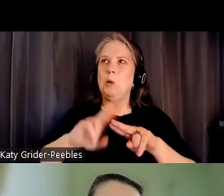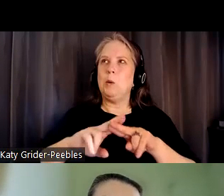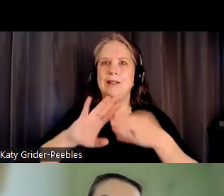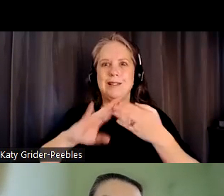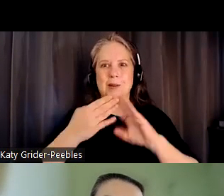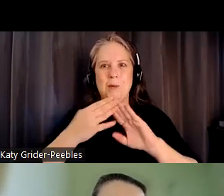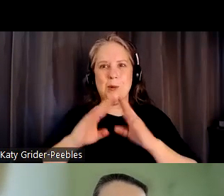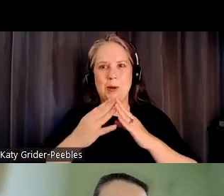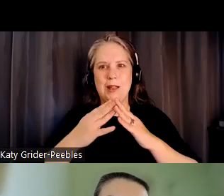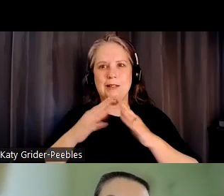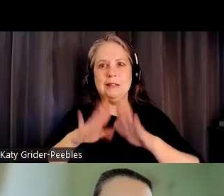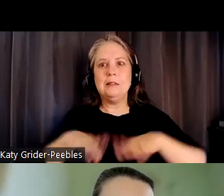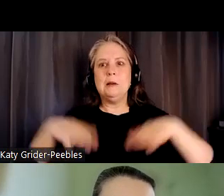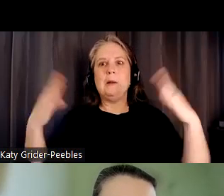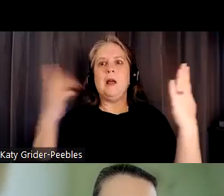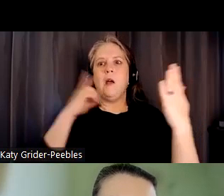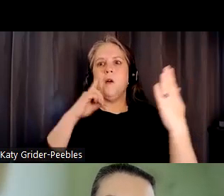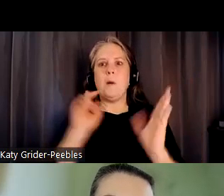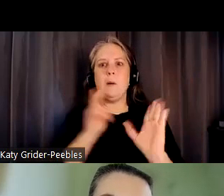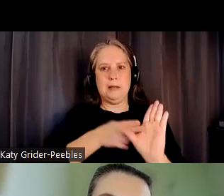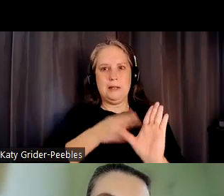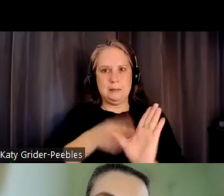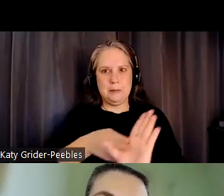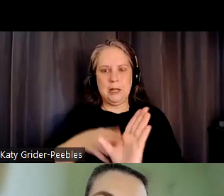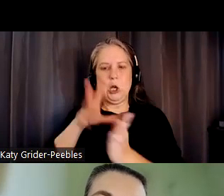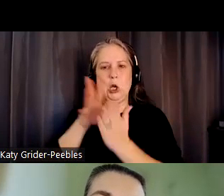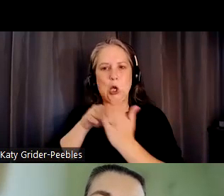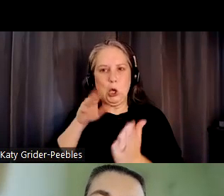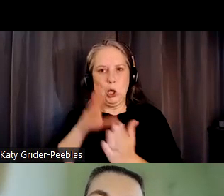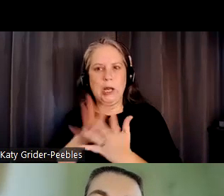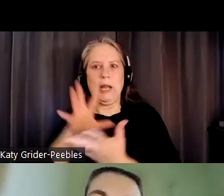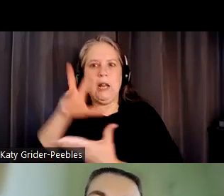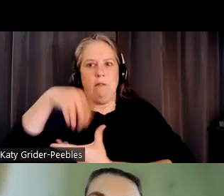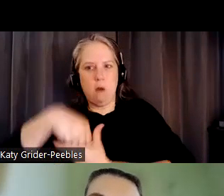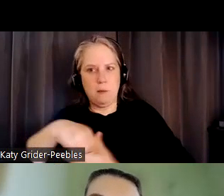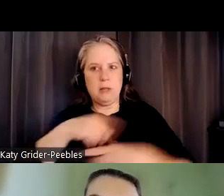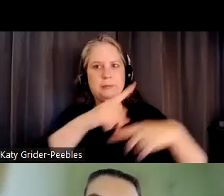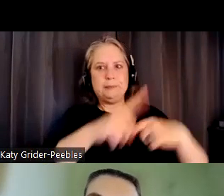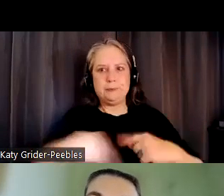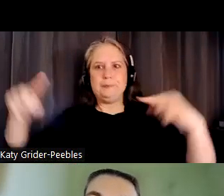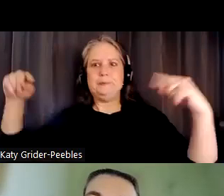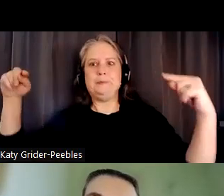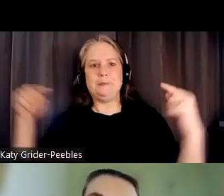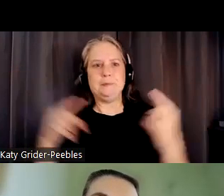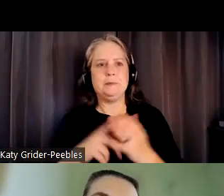learning and engagement. It encourages solutions to access